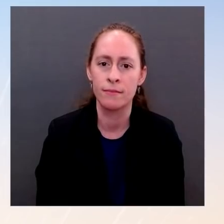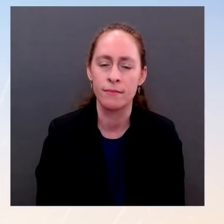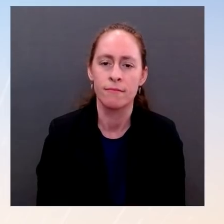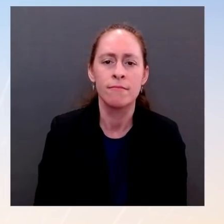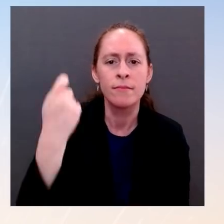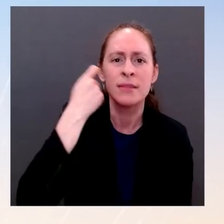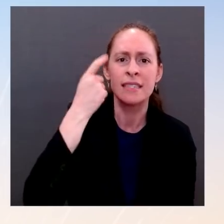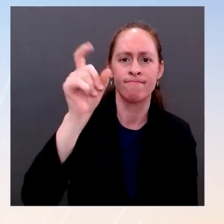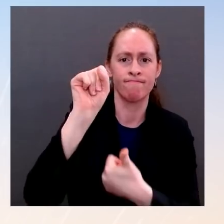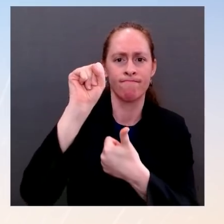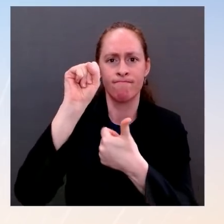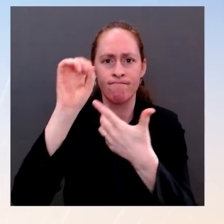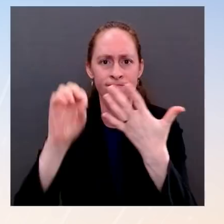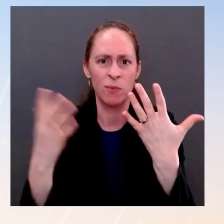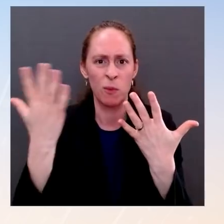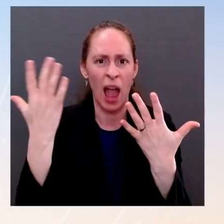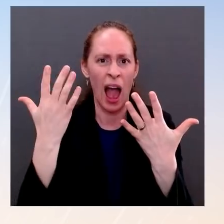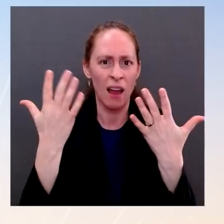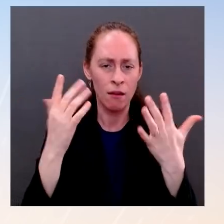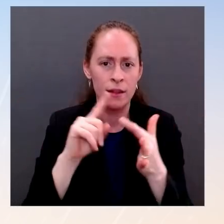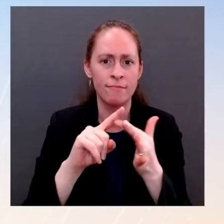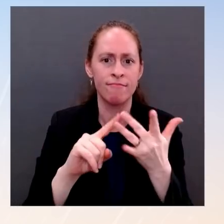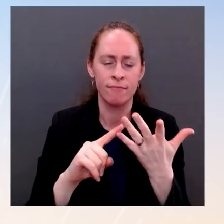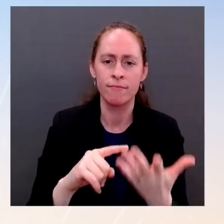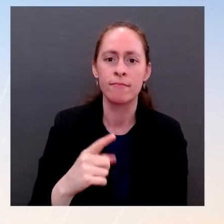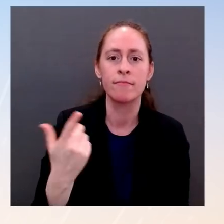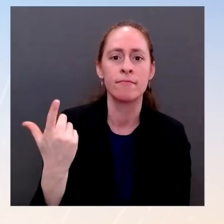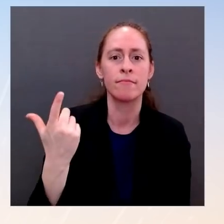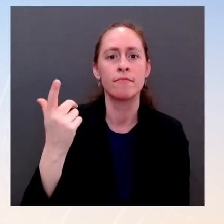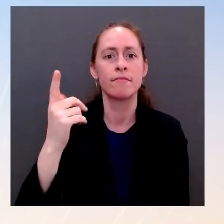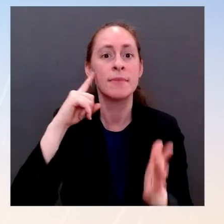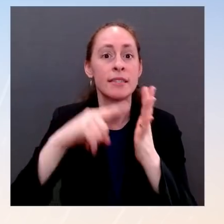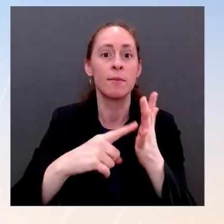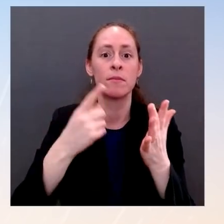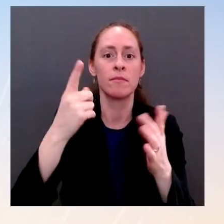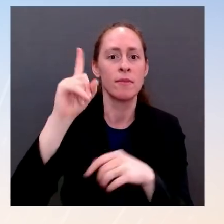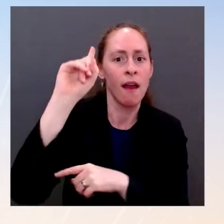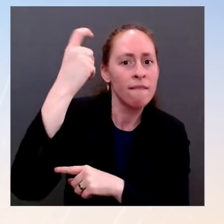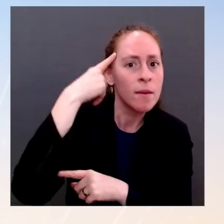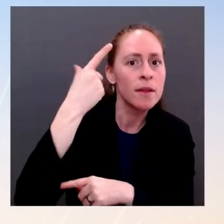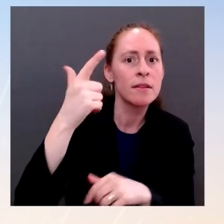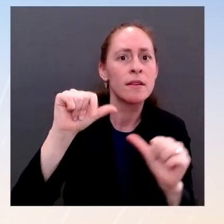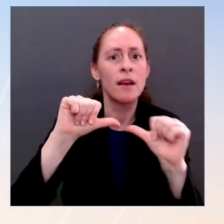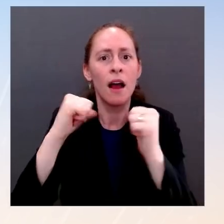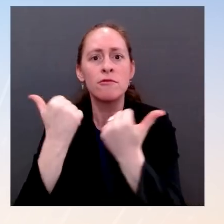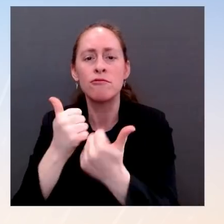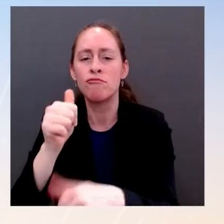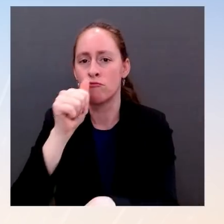Are you confident -- is the private sector prepared? Is the U.S. government prepared for a Russian cyberattack?